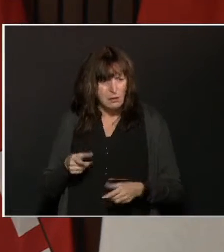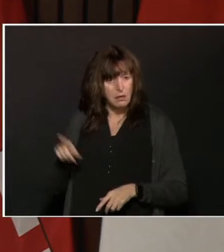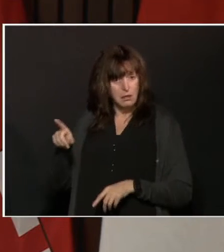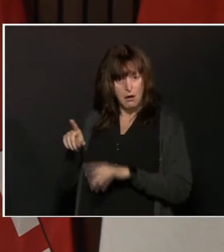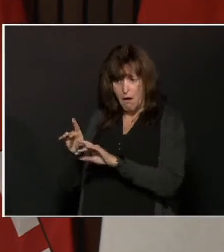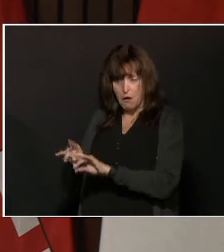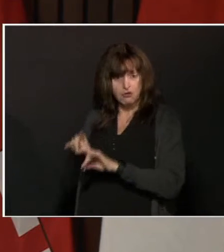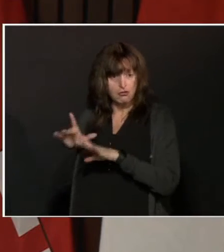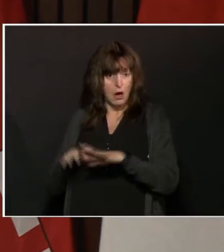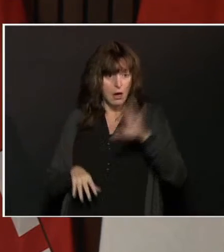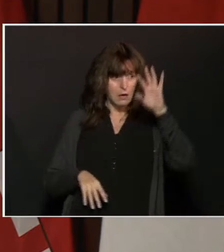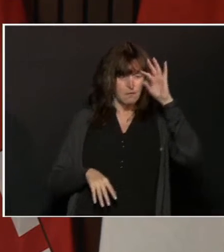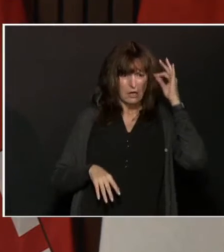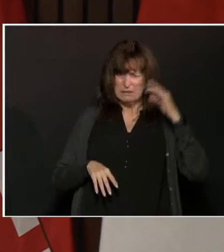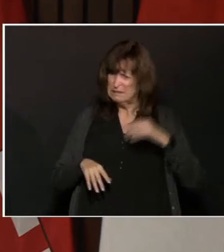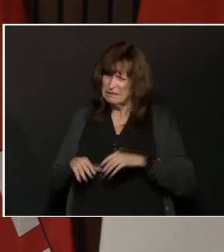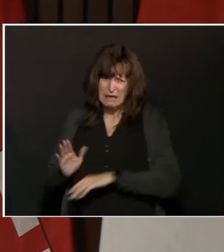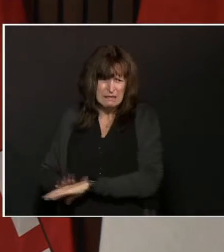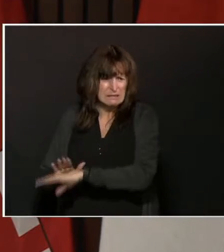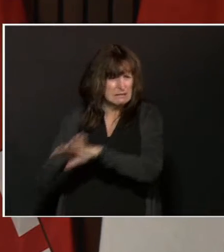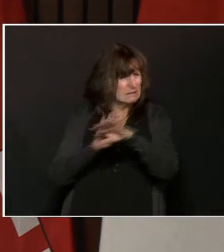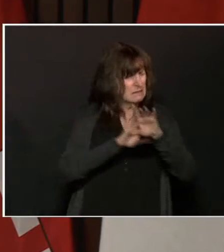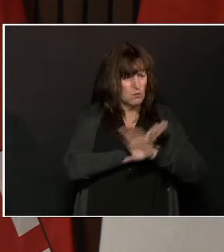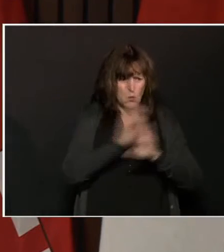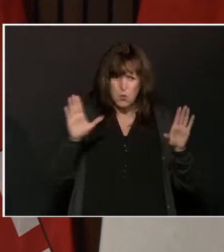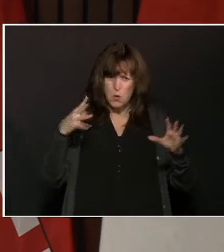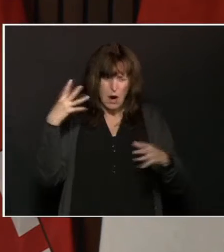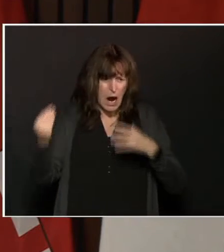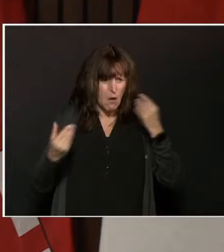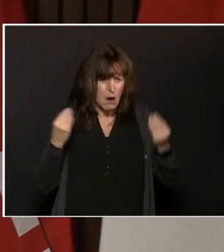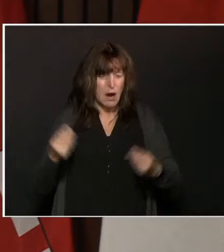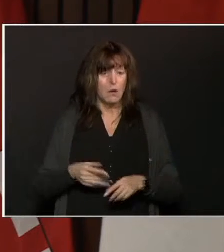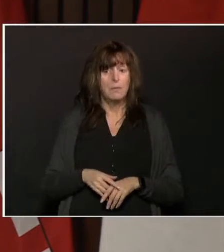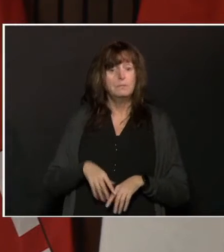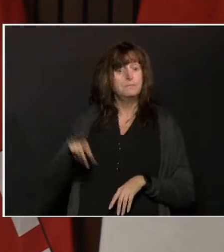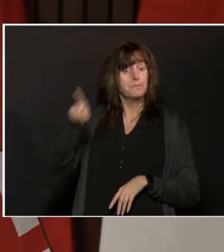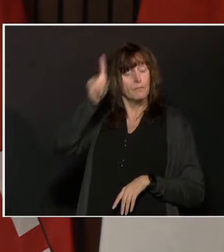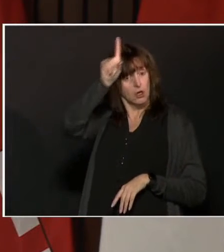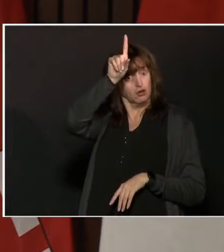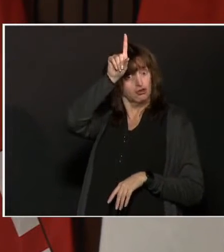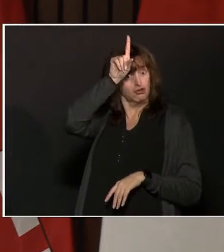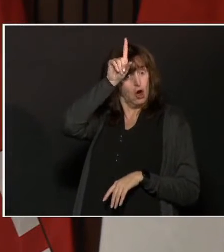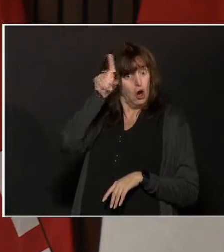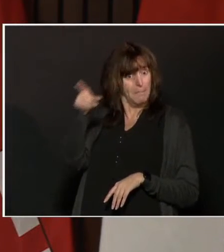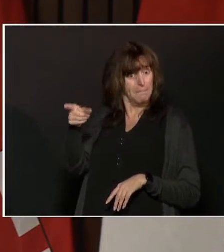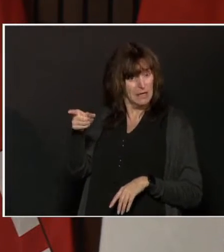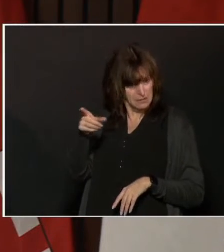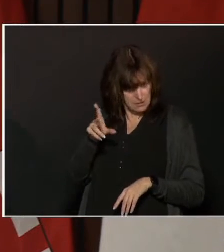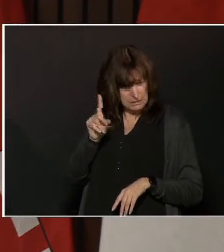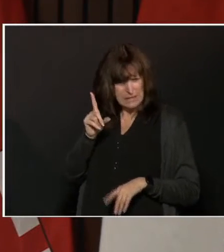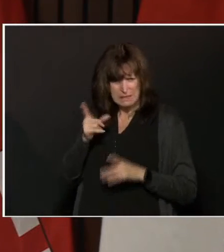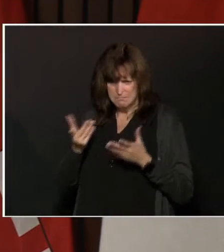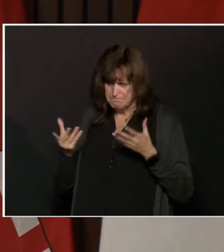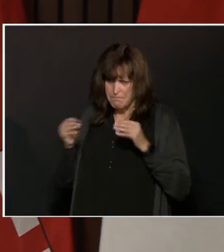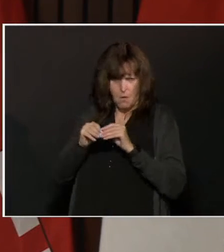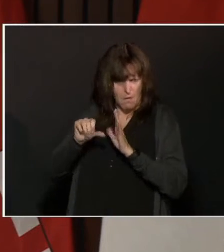ON ON THE ON THIS HONEST ON THE CHA ON THIS CHART ON THIS CHART WHAT ON THIS CHART WITH ON THIS CHART WAS SHE ON THIS CHART WITH SHOW ON THIS CHART FOR SHOWING ON ON THIS CHART ON THIS CHART WAS SHOWING THE CASE ON THIS CHART WAS SHOWING THE CASE NUMBERS